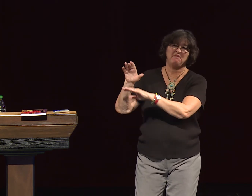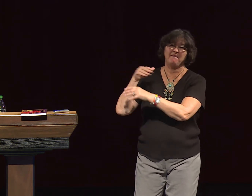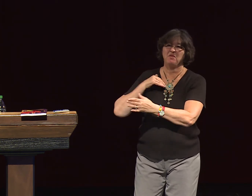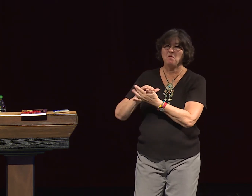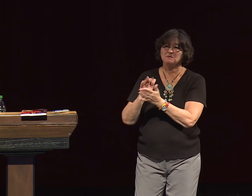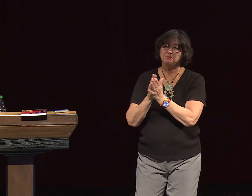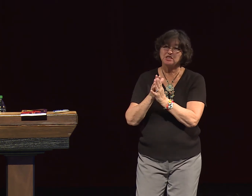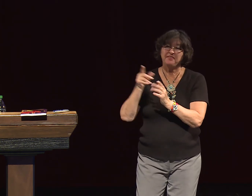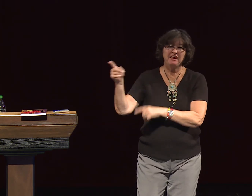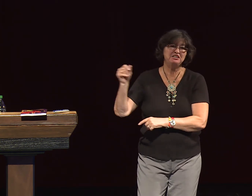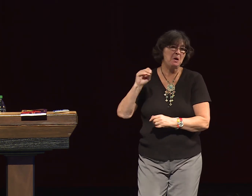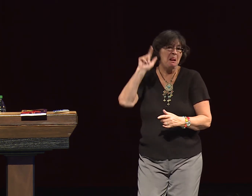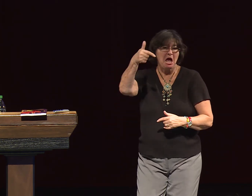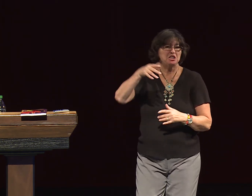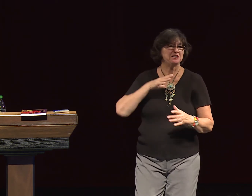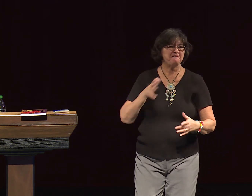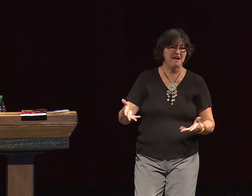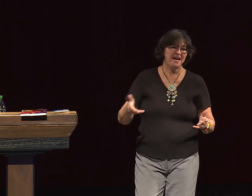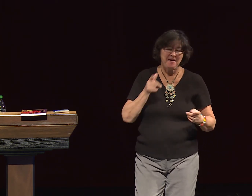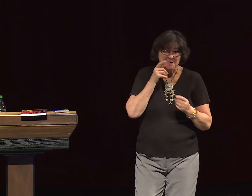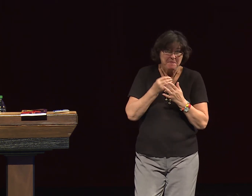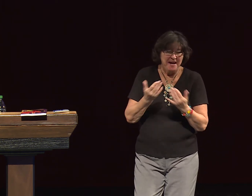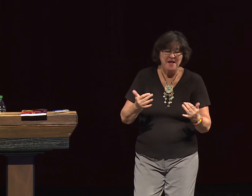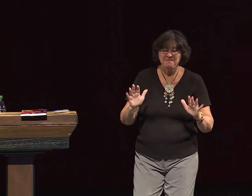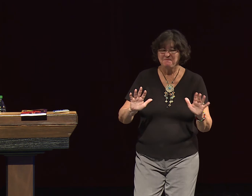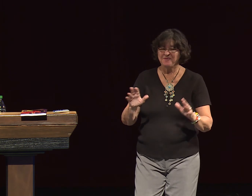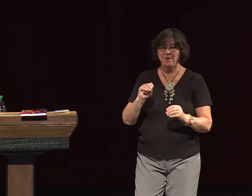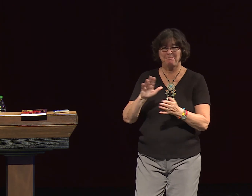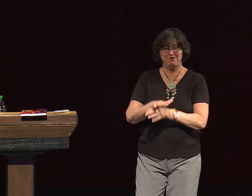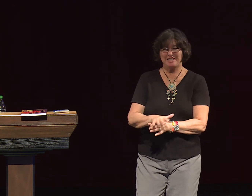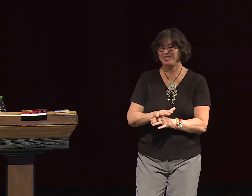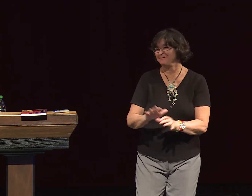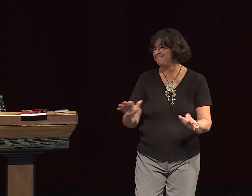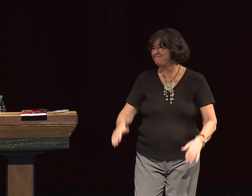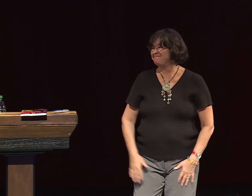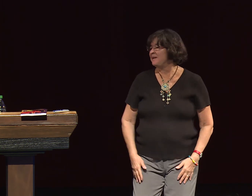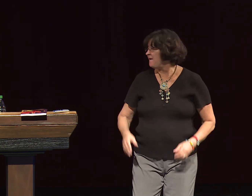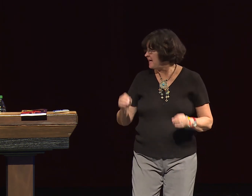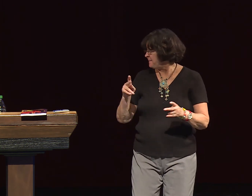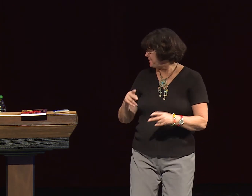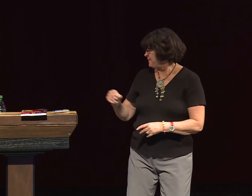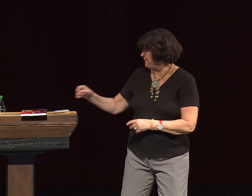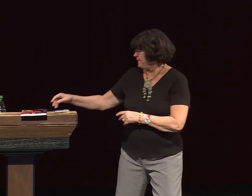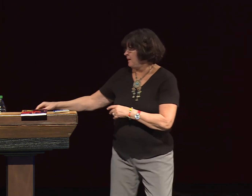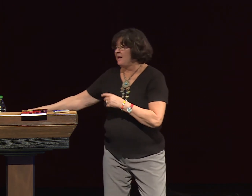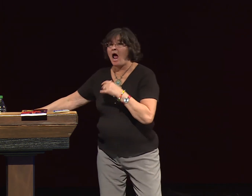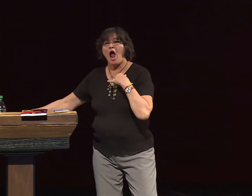Um, so maybe if you decide to buy them later, that...that's OK. No pressure.